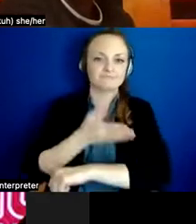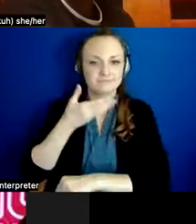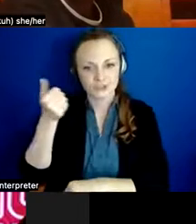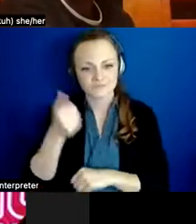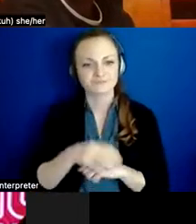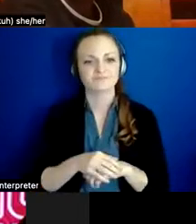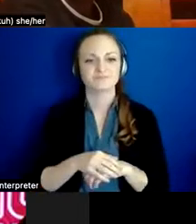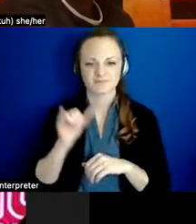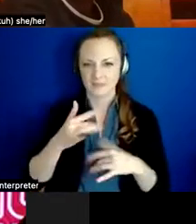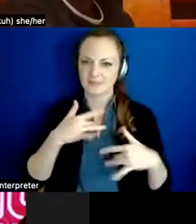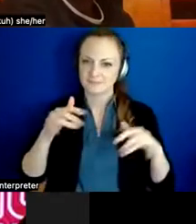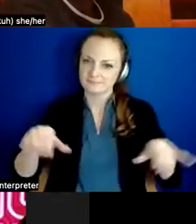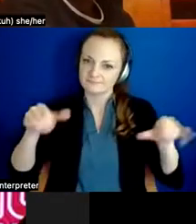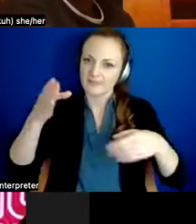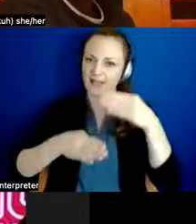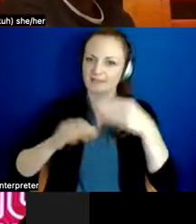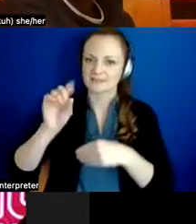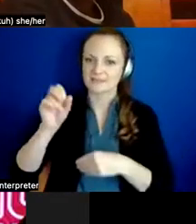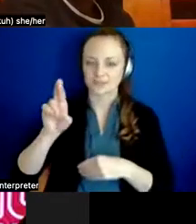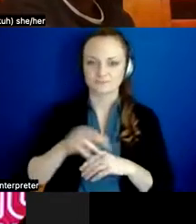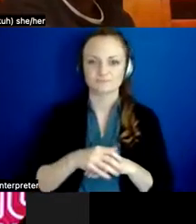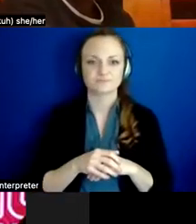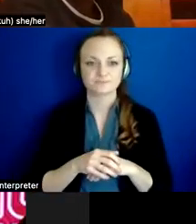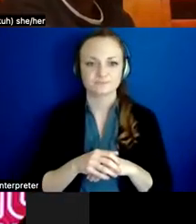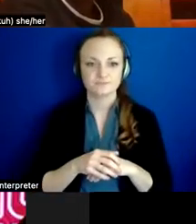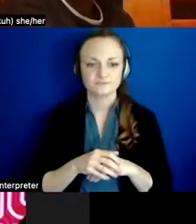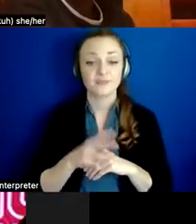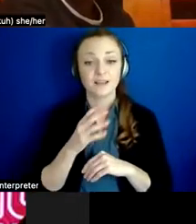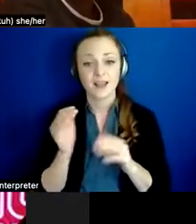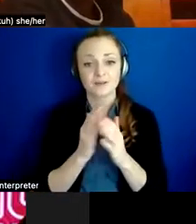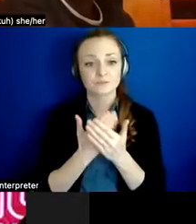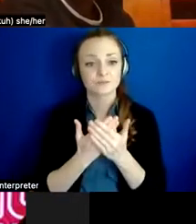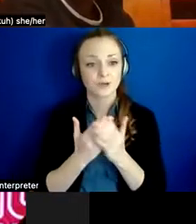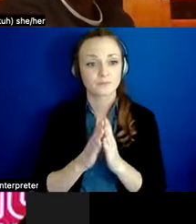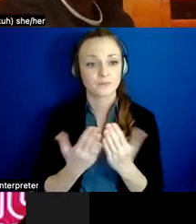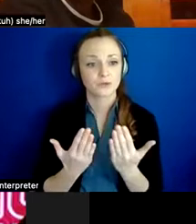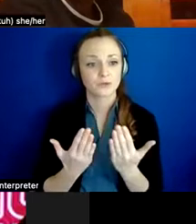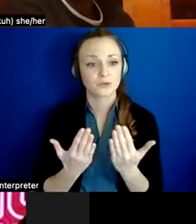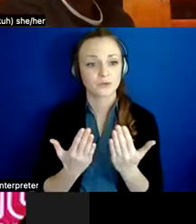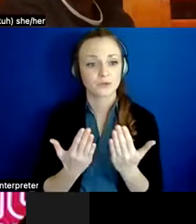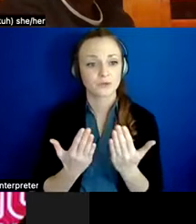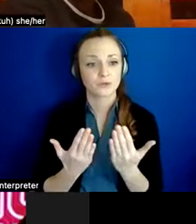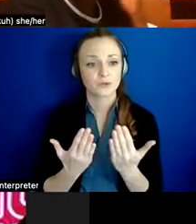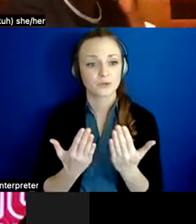in lots of the different hagatas. There will be songs in the back that that people will